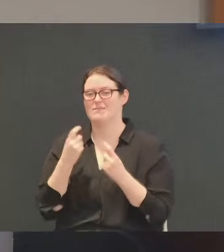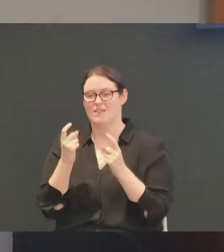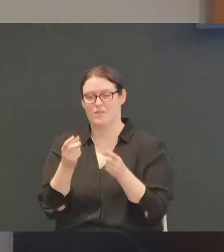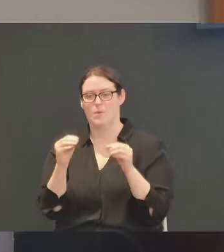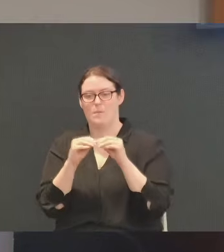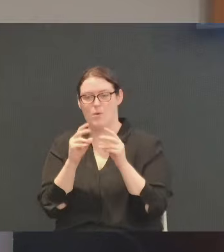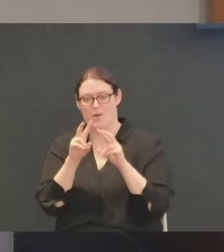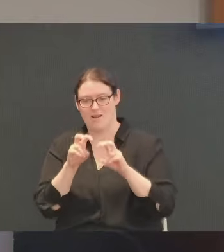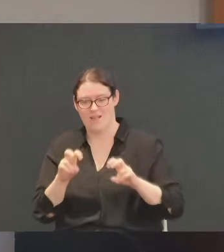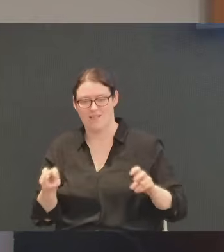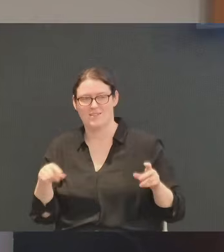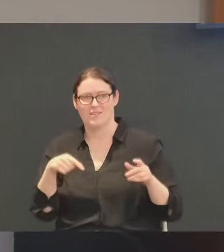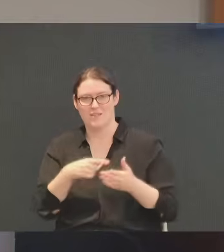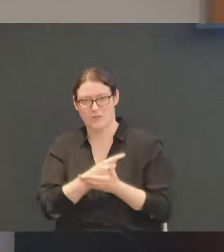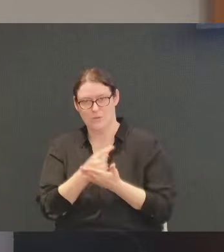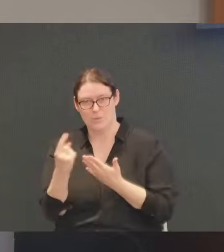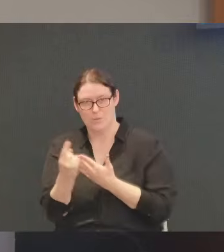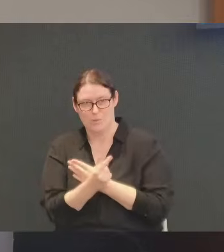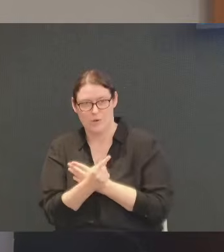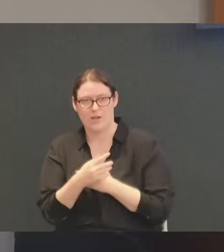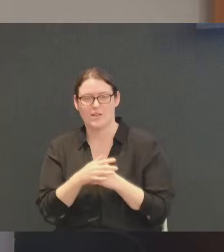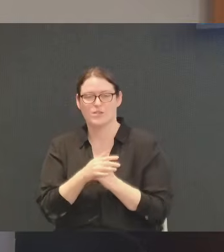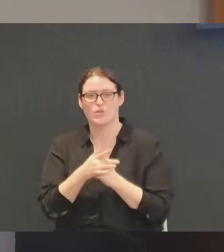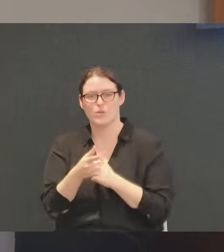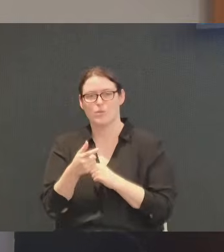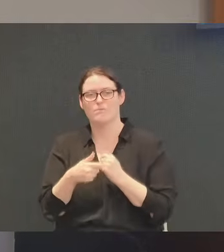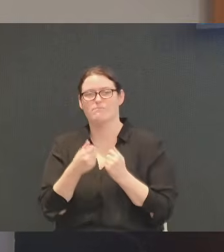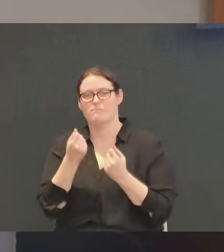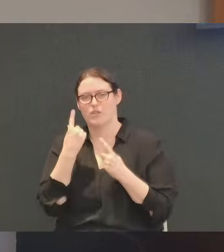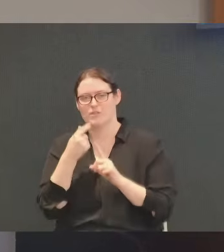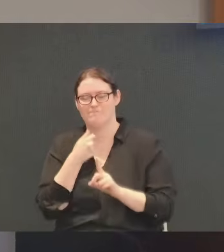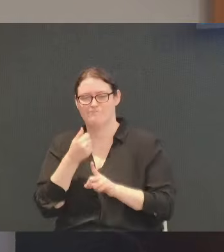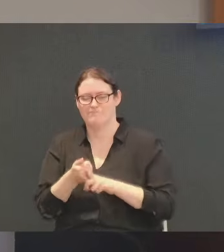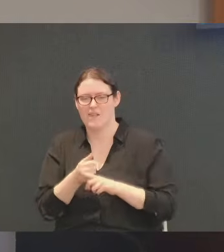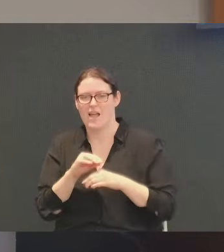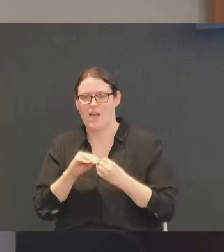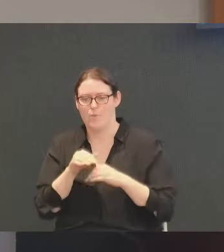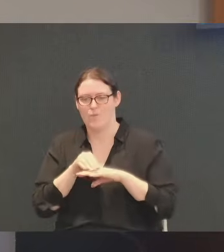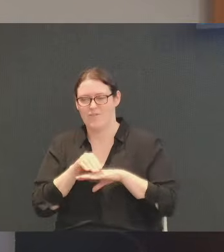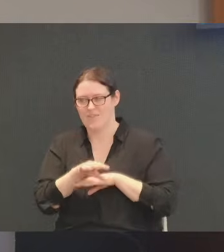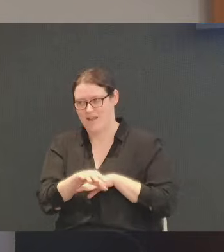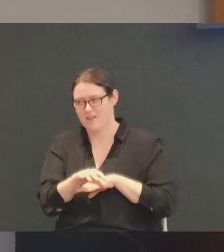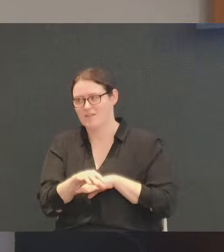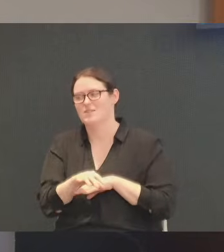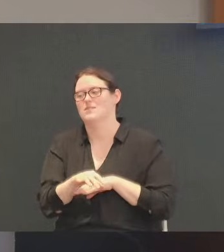coming week so the Board understands the impacts of these. again just to in the spirit of giving